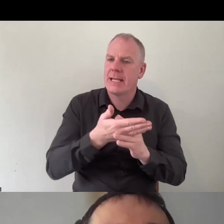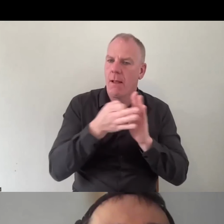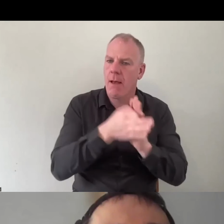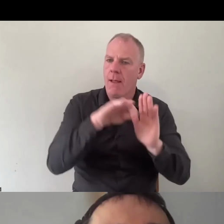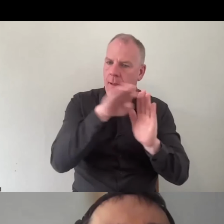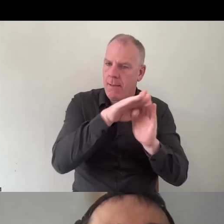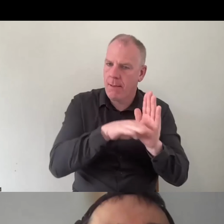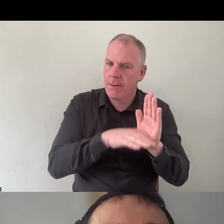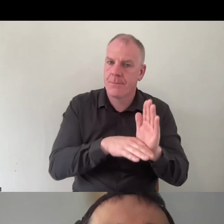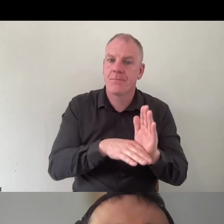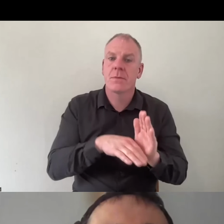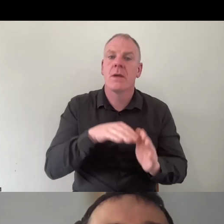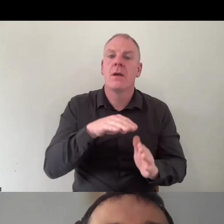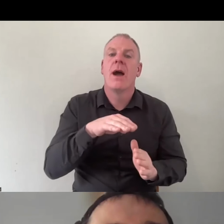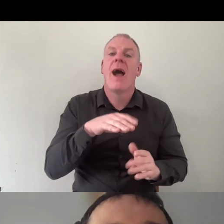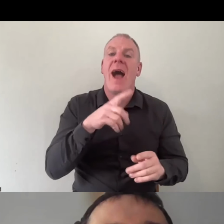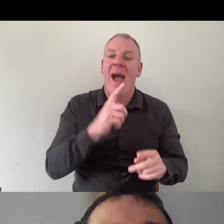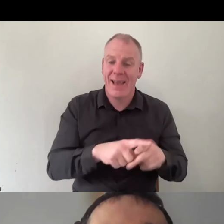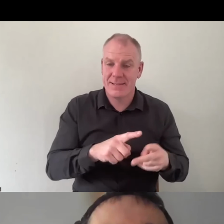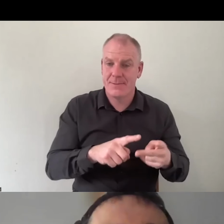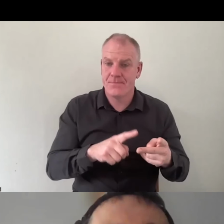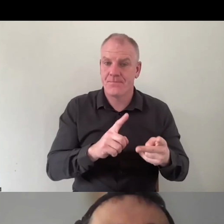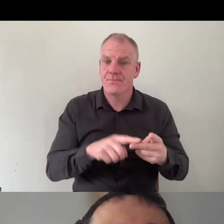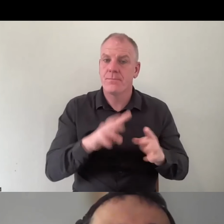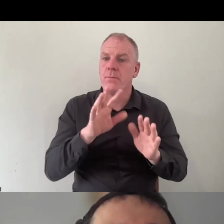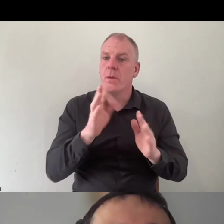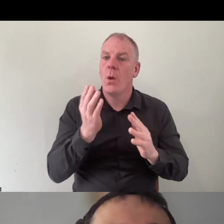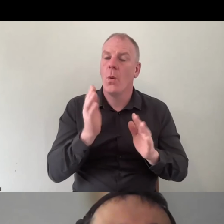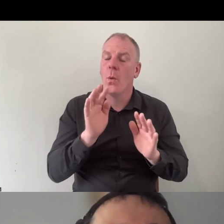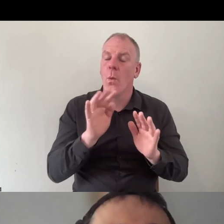and indeed the Web Accessibility Directive.